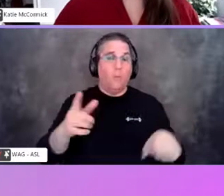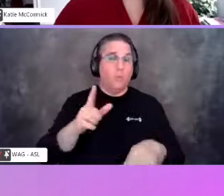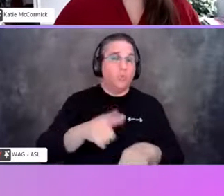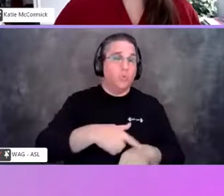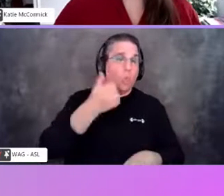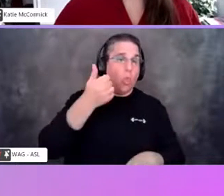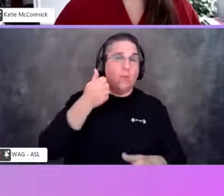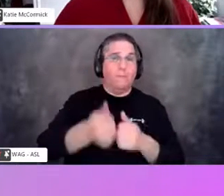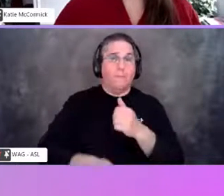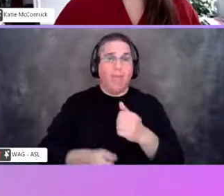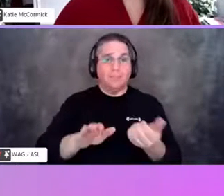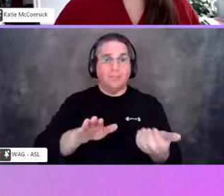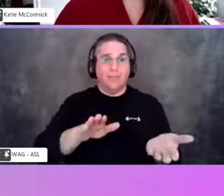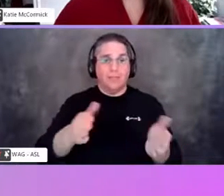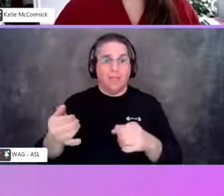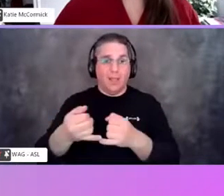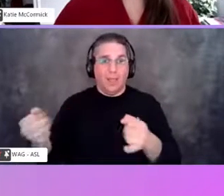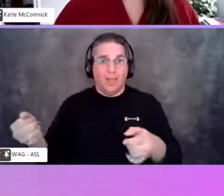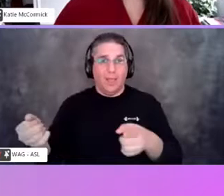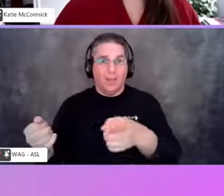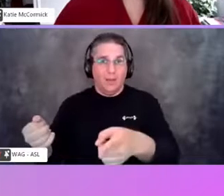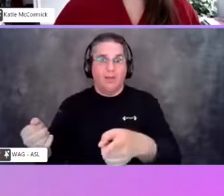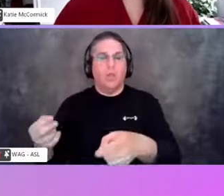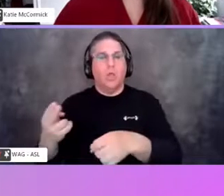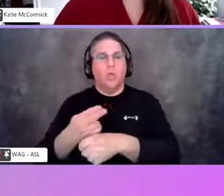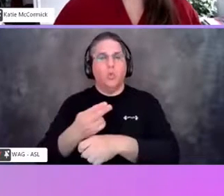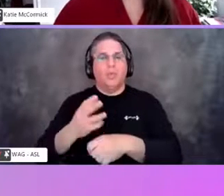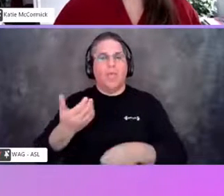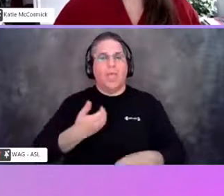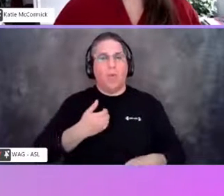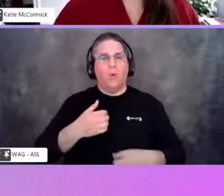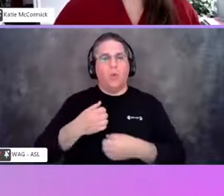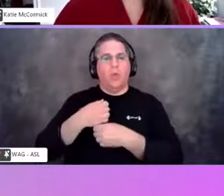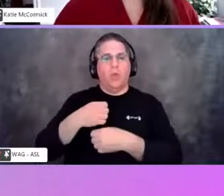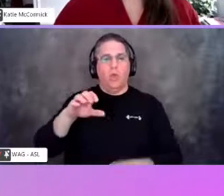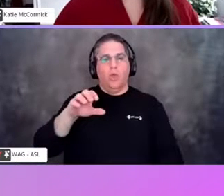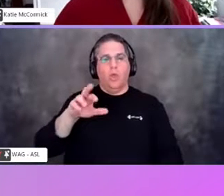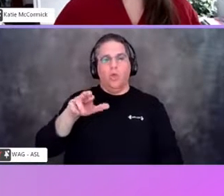issues with the created updates. issue For each we determine whether it's been longer longer then